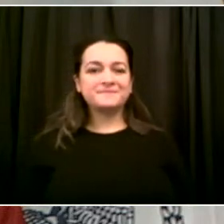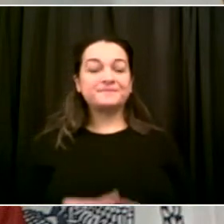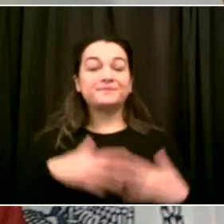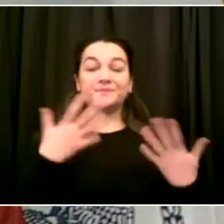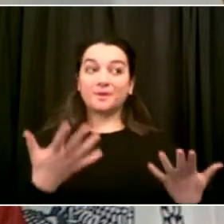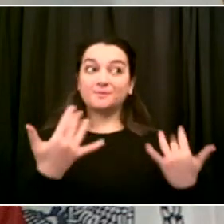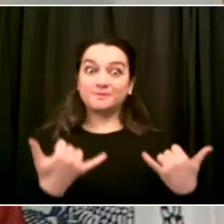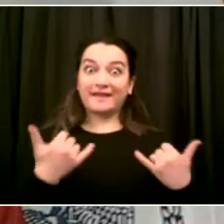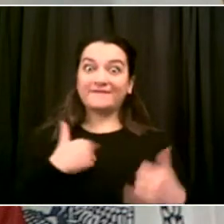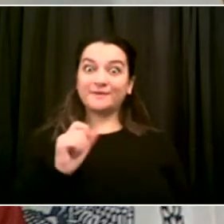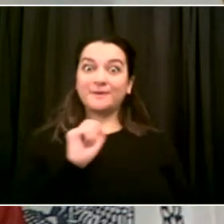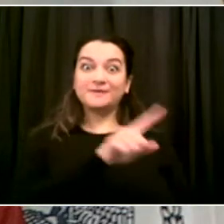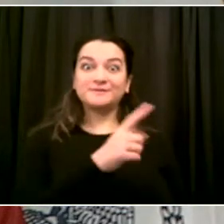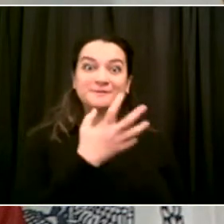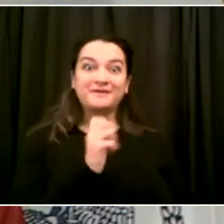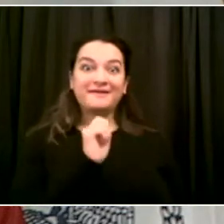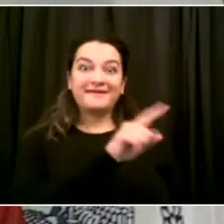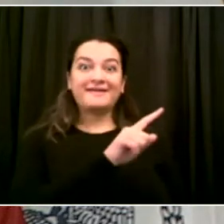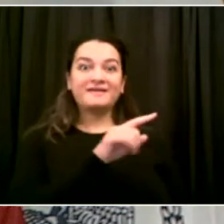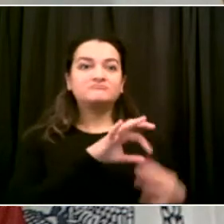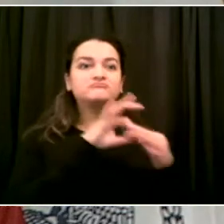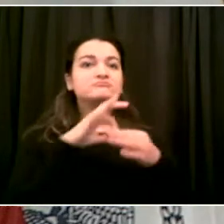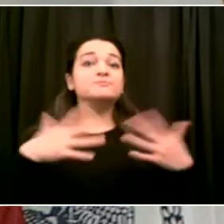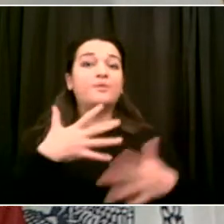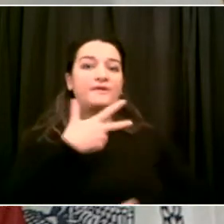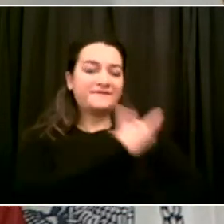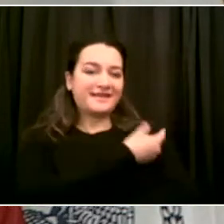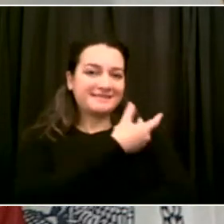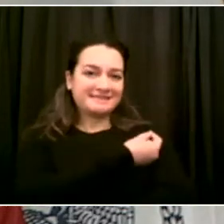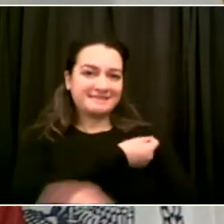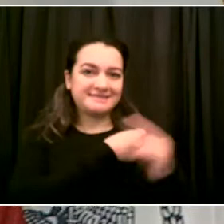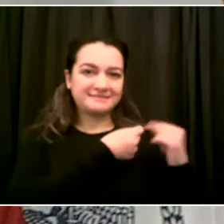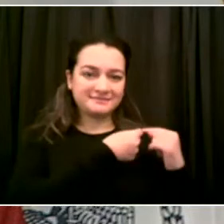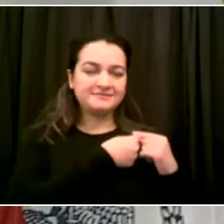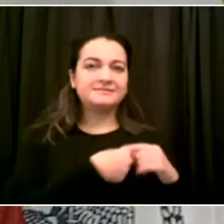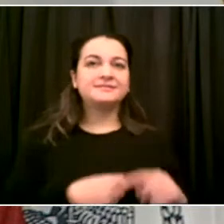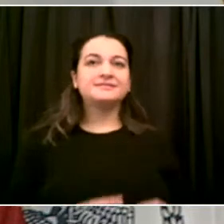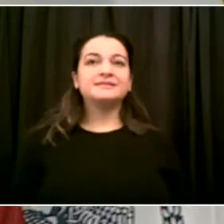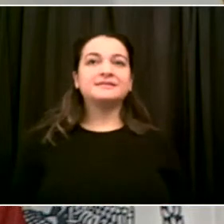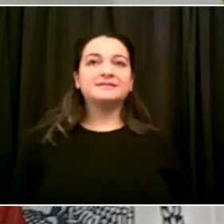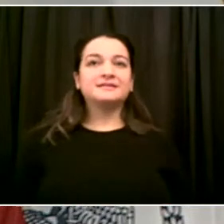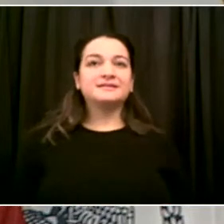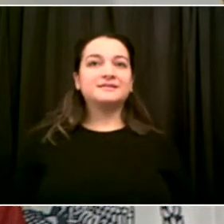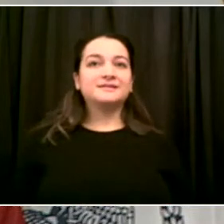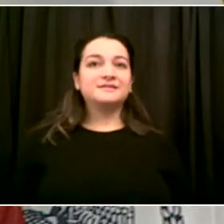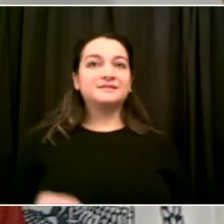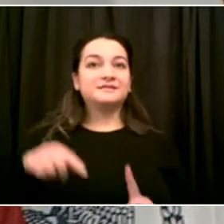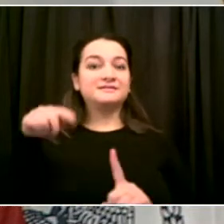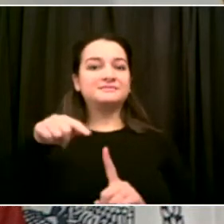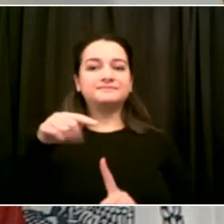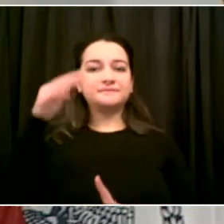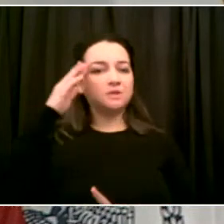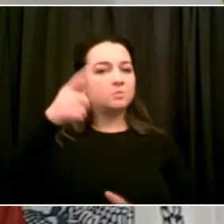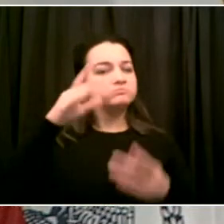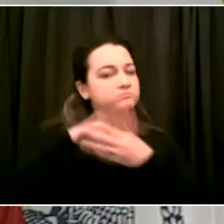STORIES THAT CAME OUT OF THAT. THANKS FOR THAA T. I I O DHHAVE A A QUESTION.